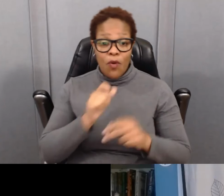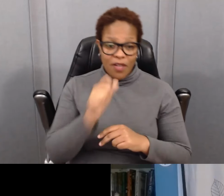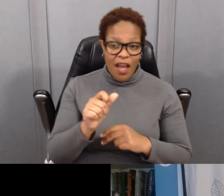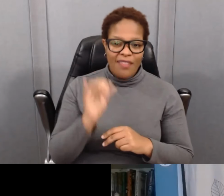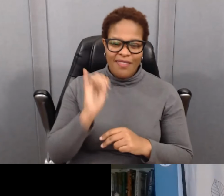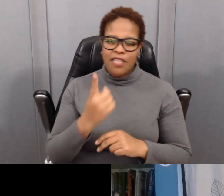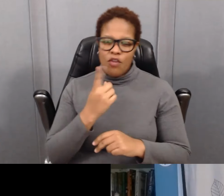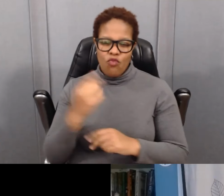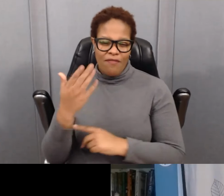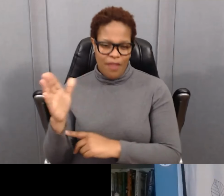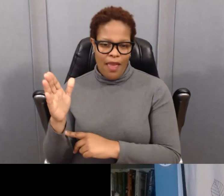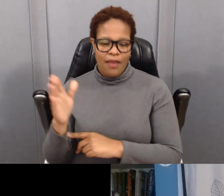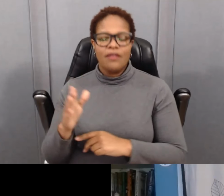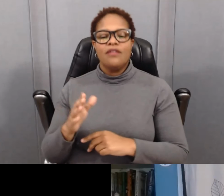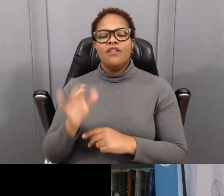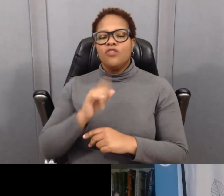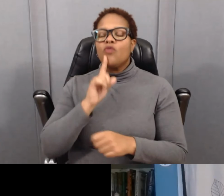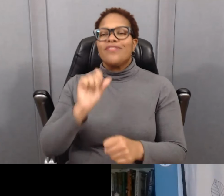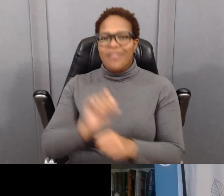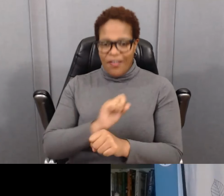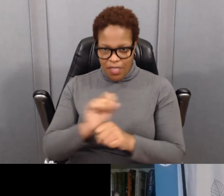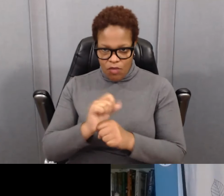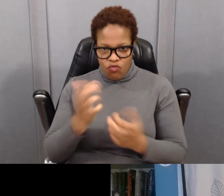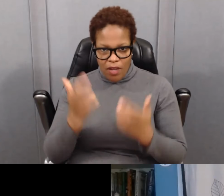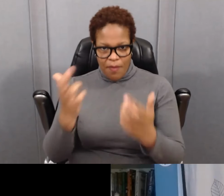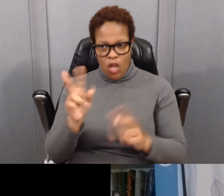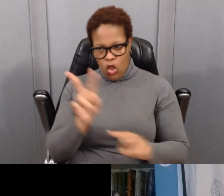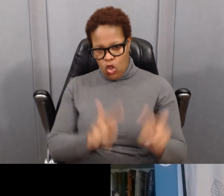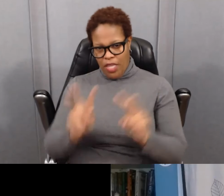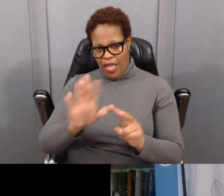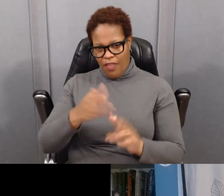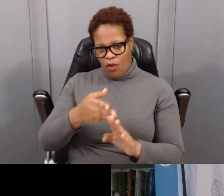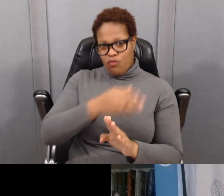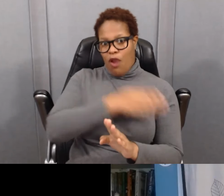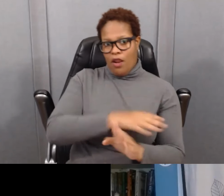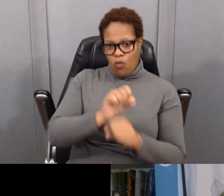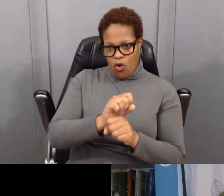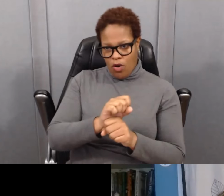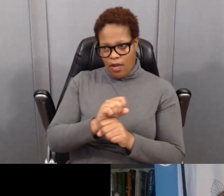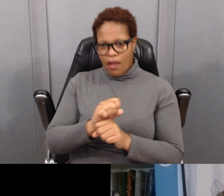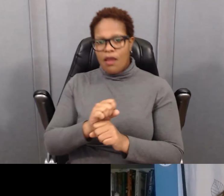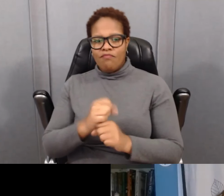So I definitely recommend looking at prior work and talking to people. It is a shameless plug,